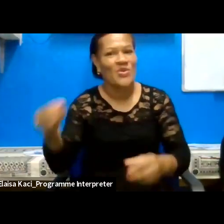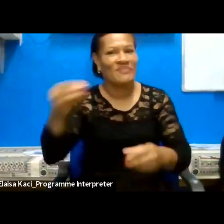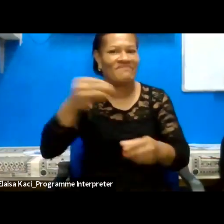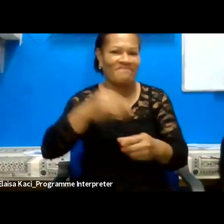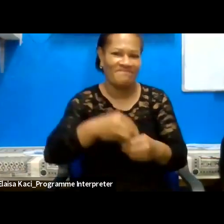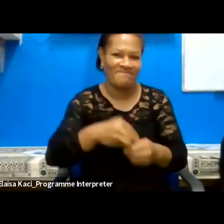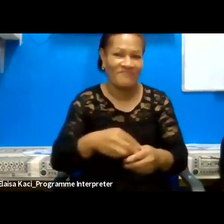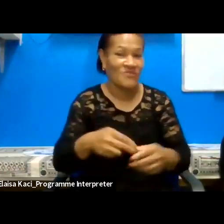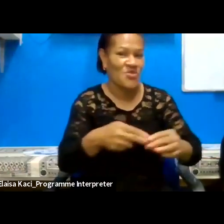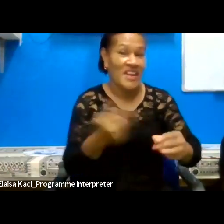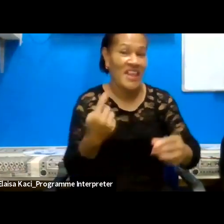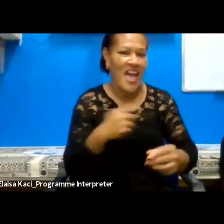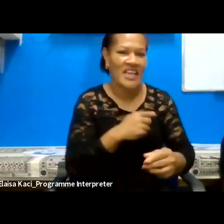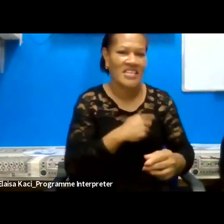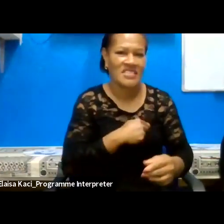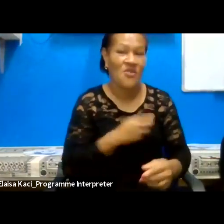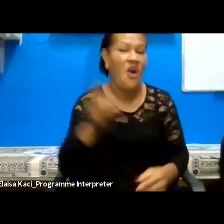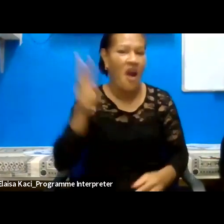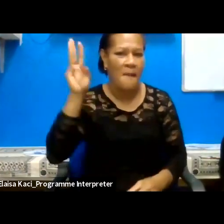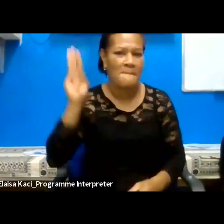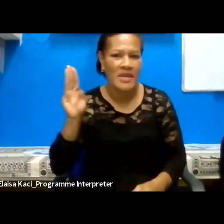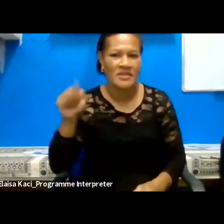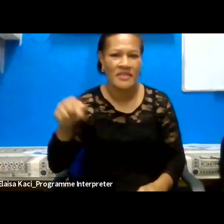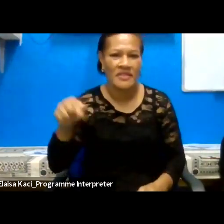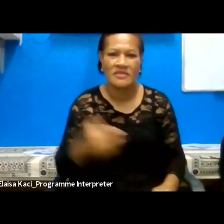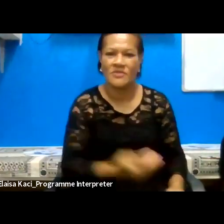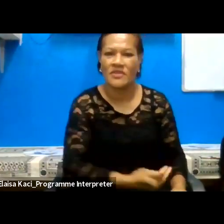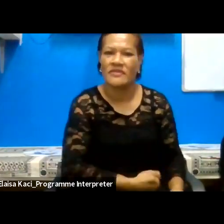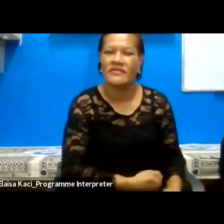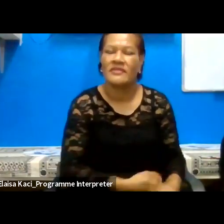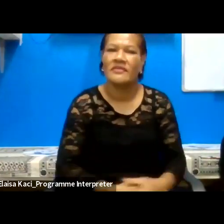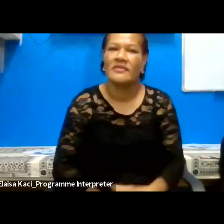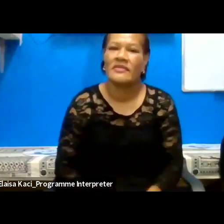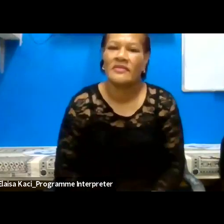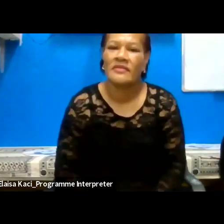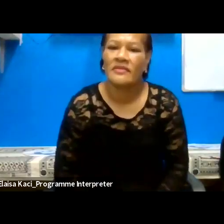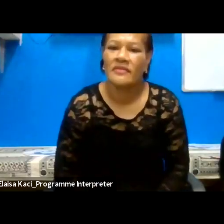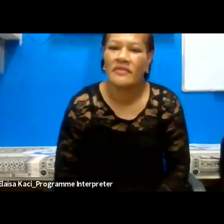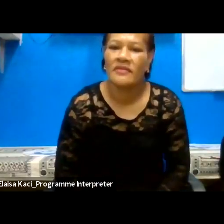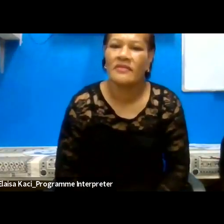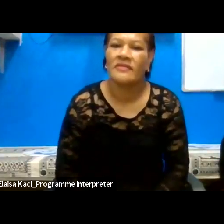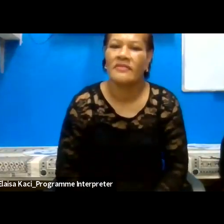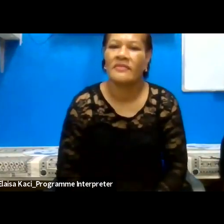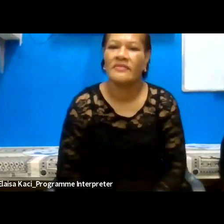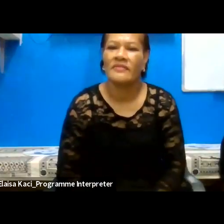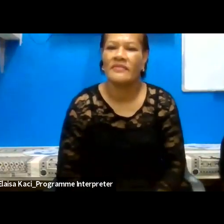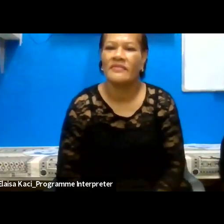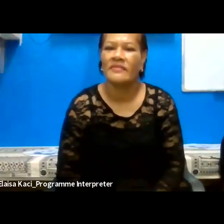for special education. uh staff Walking behind the scenes uh in